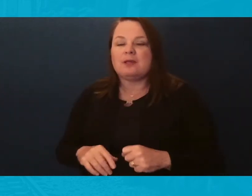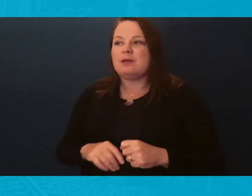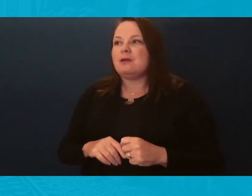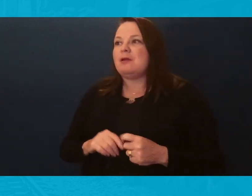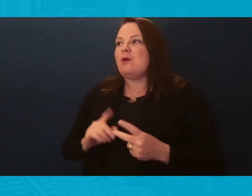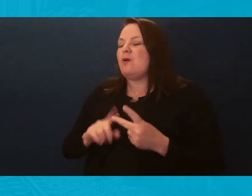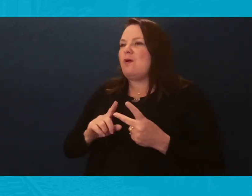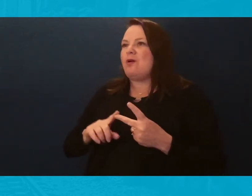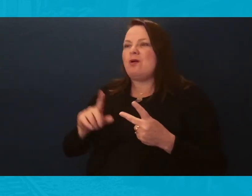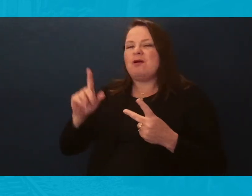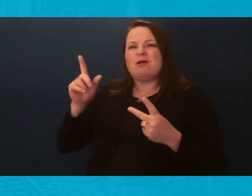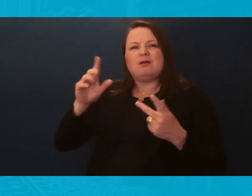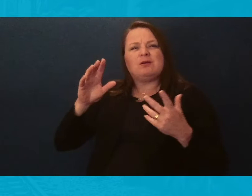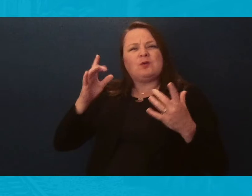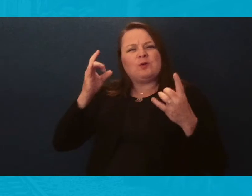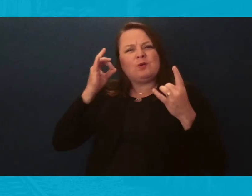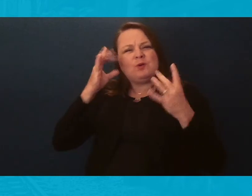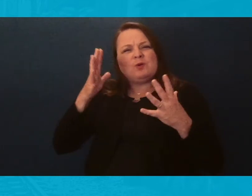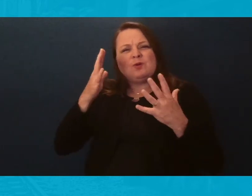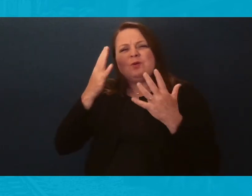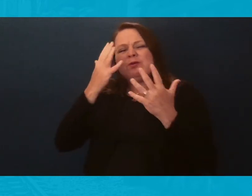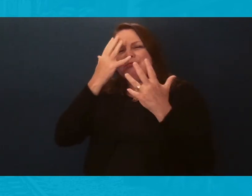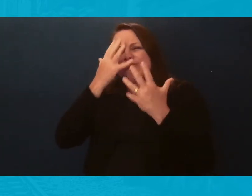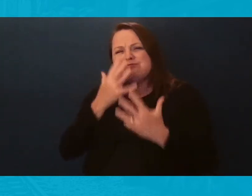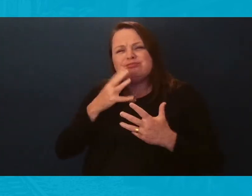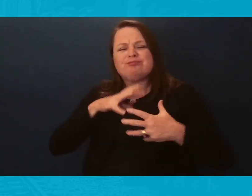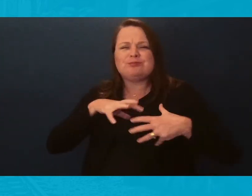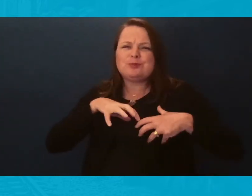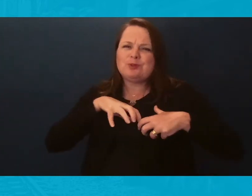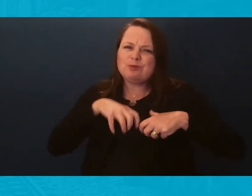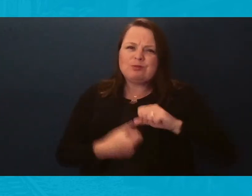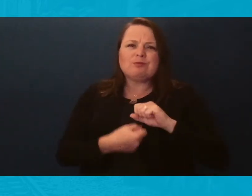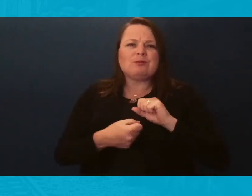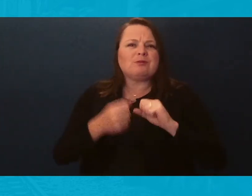or the most recent pain and agony that we've experienced